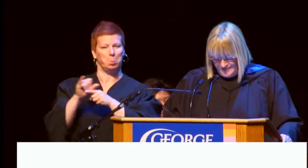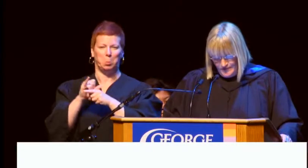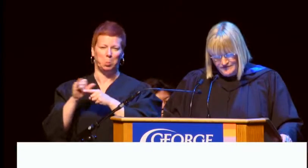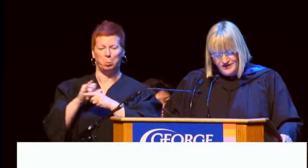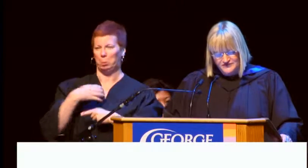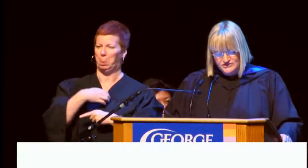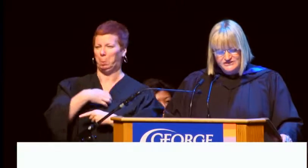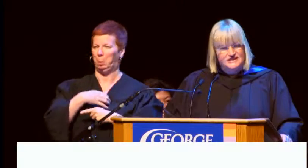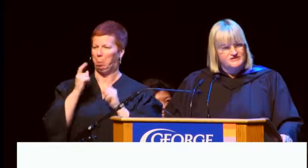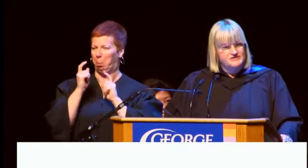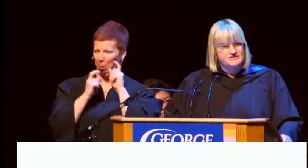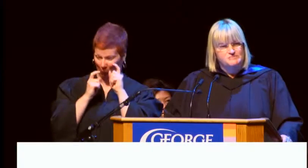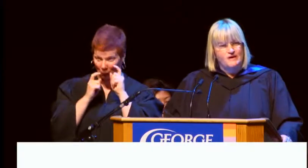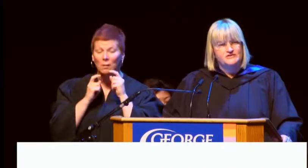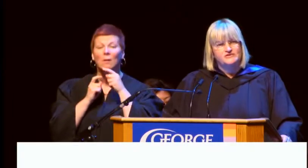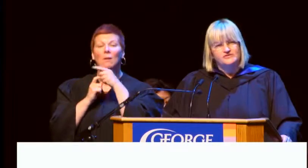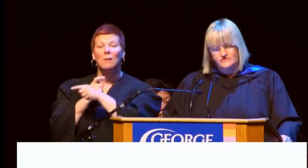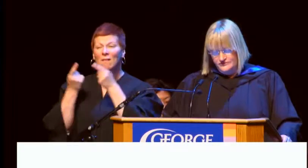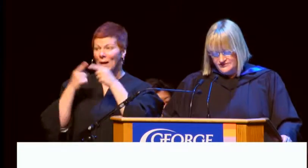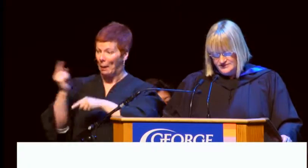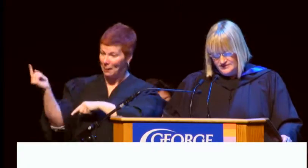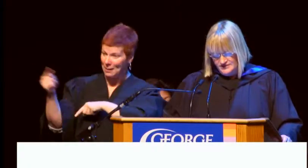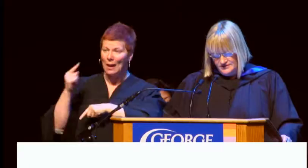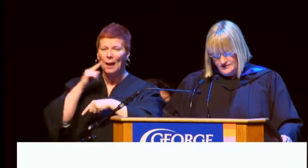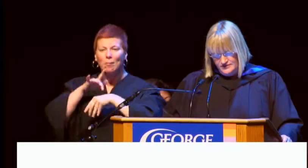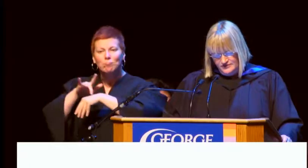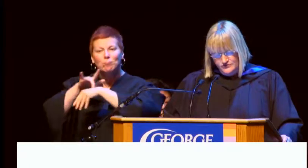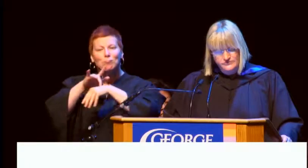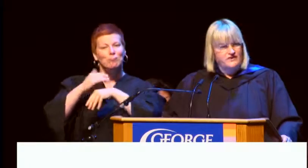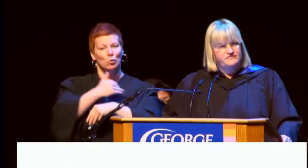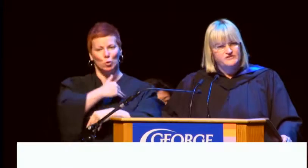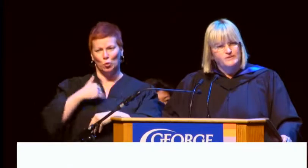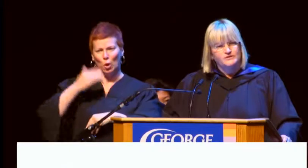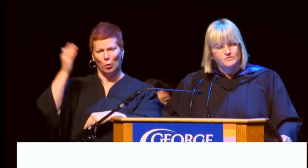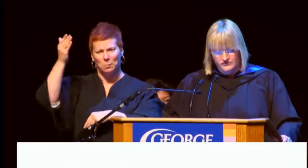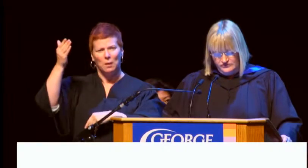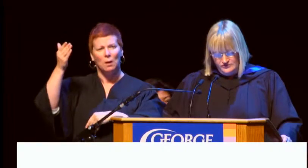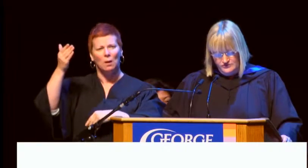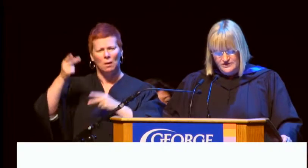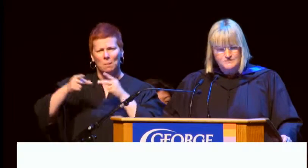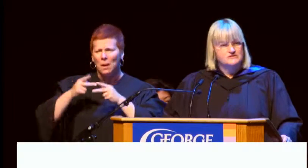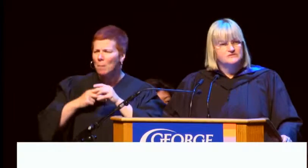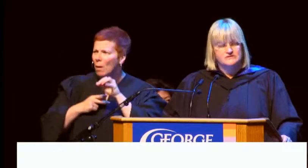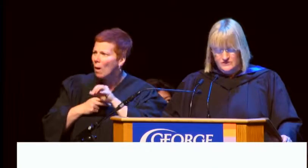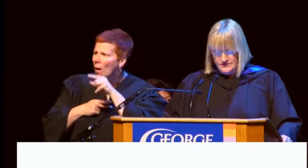HOWEVER, AFTER HIS WONDERFUL INSPIRING EVENTS AROUND THE CITY, THE UNIFIED FEEDBACK WAS, "YOU'RE ABSOLUTELY RIGHT.